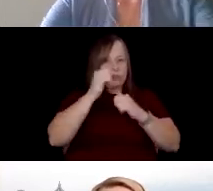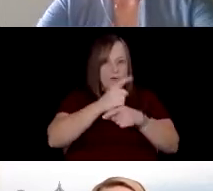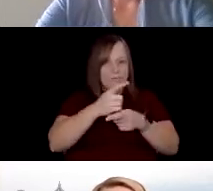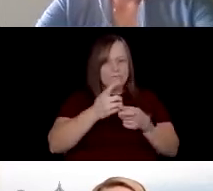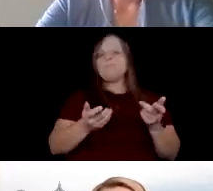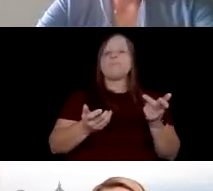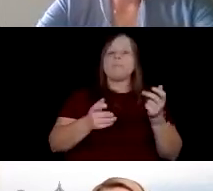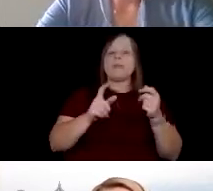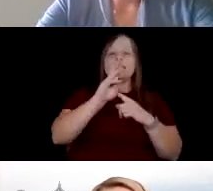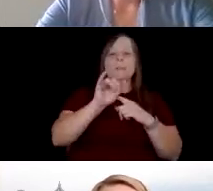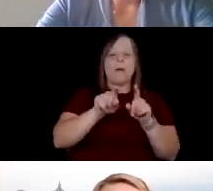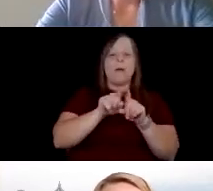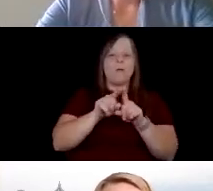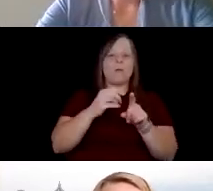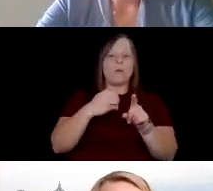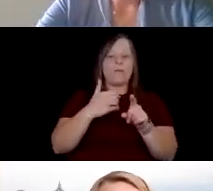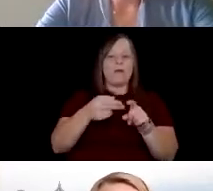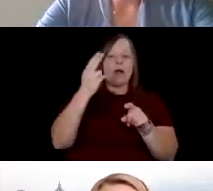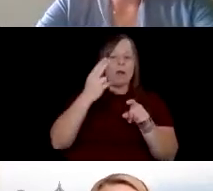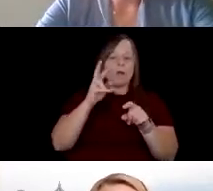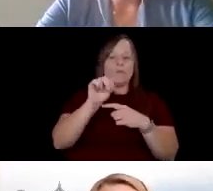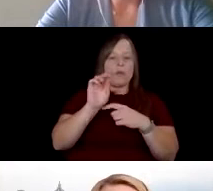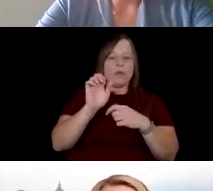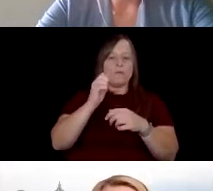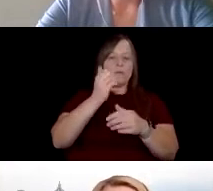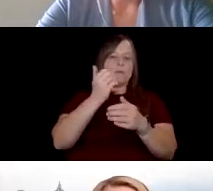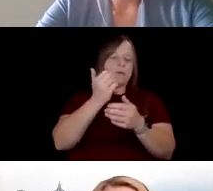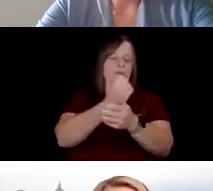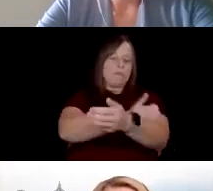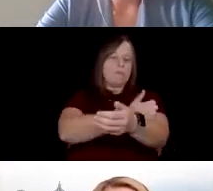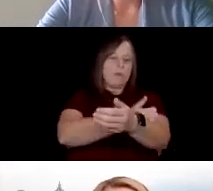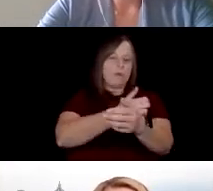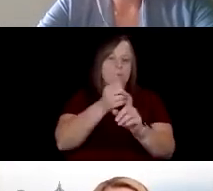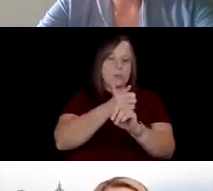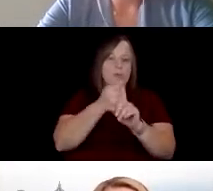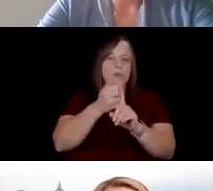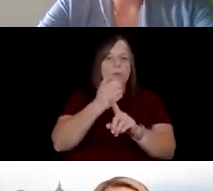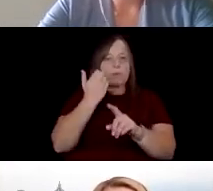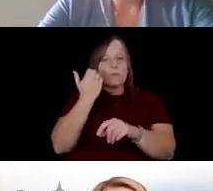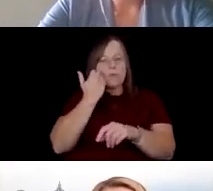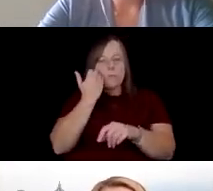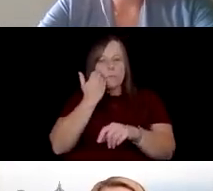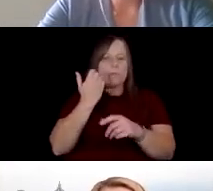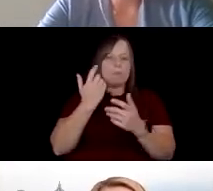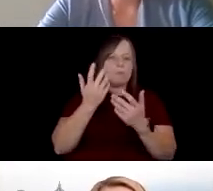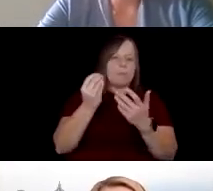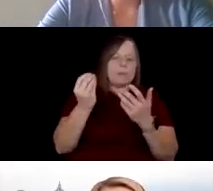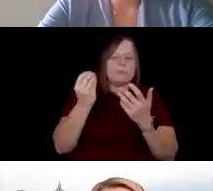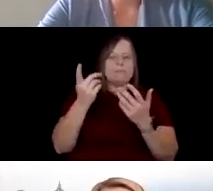People with TBI also have higher rates of alcohol and drug abuse. And this makes a lot of sense, right, especially for service members who've been through